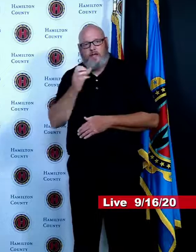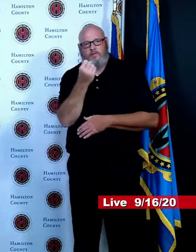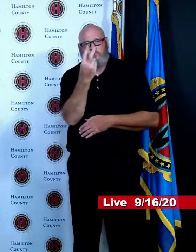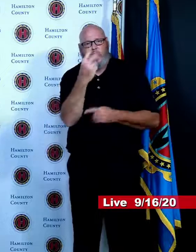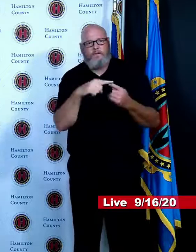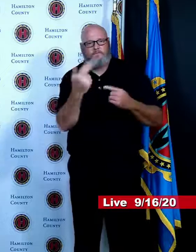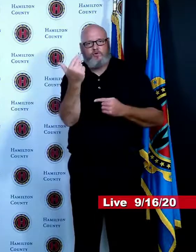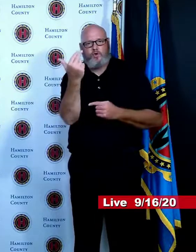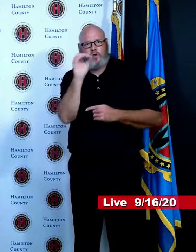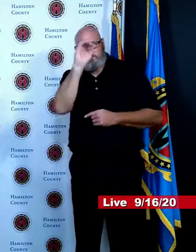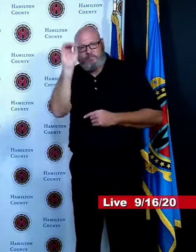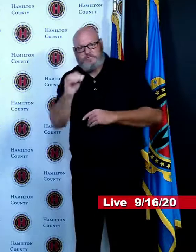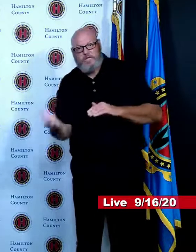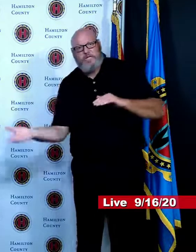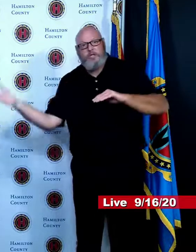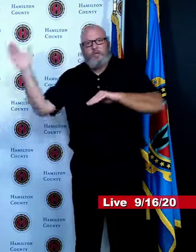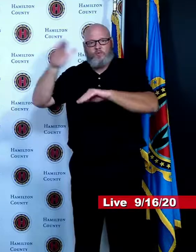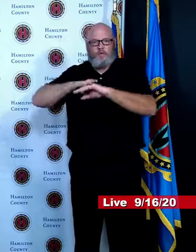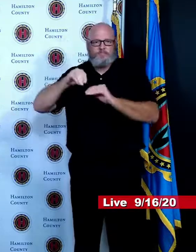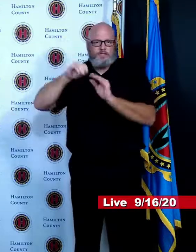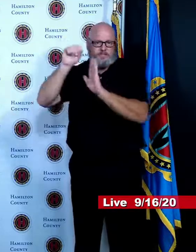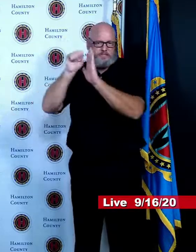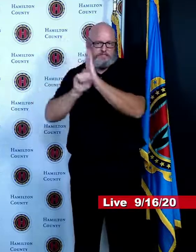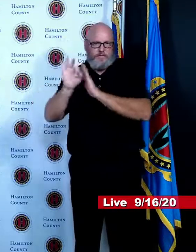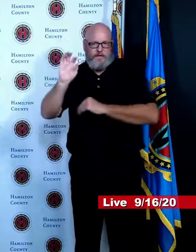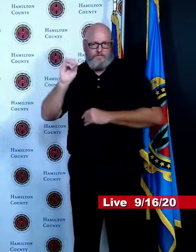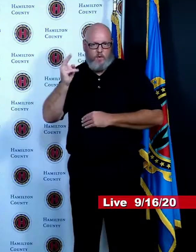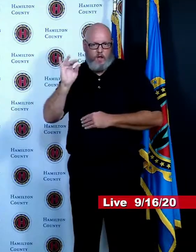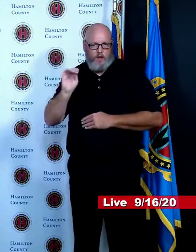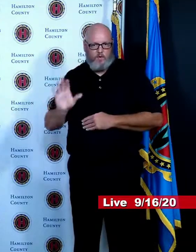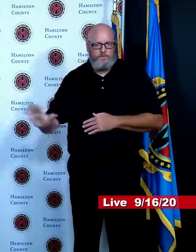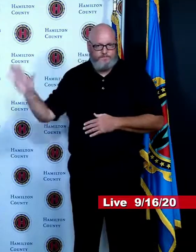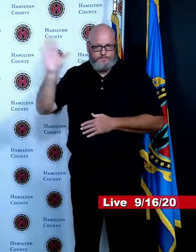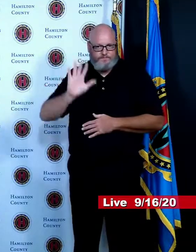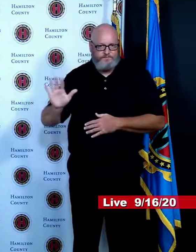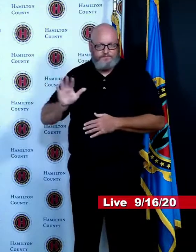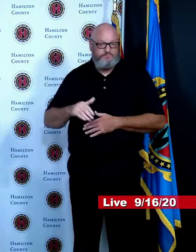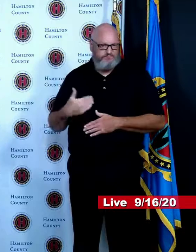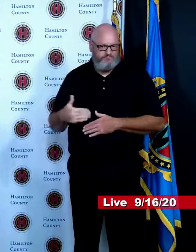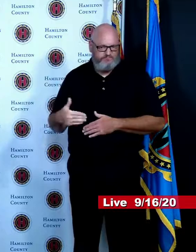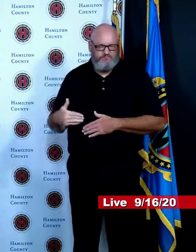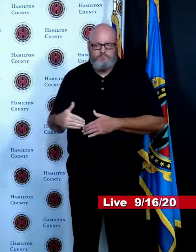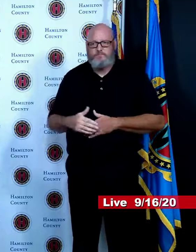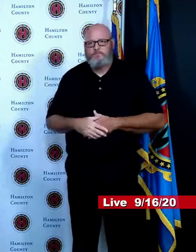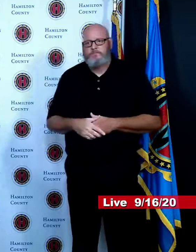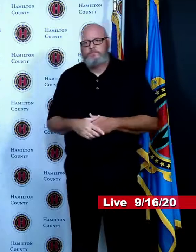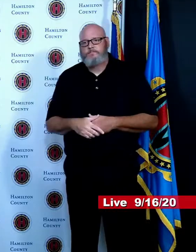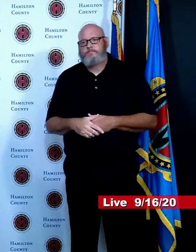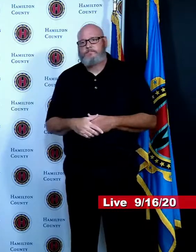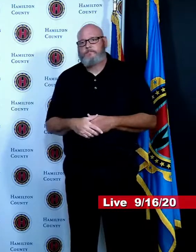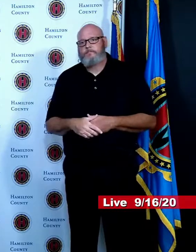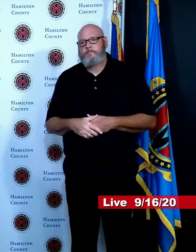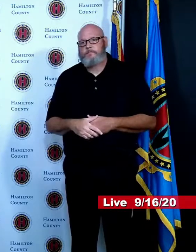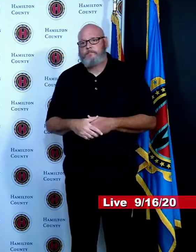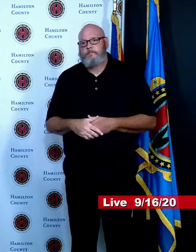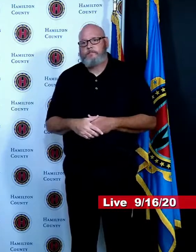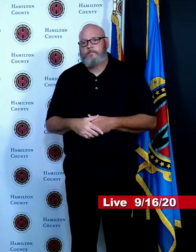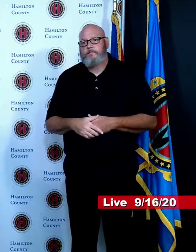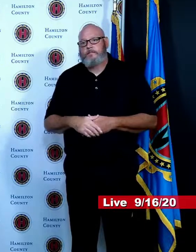and are you feeling good Dr Feagins about how where those numbers are going for the 18 to 24 age range or is that still